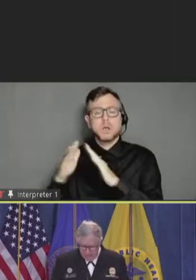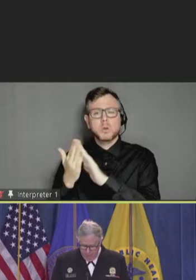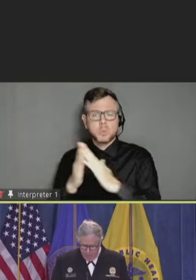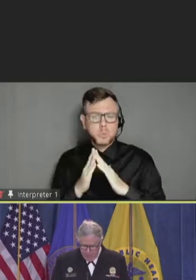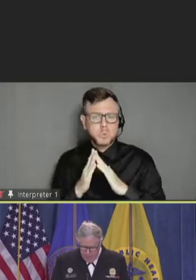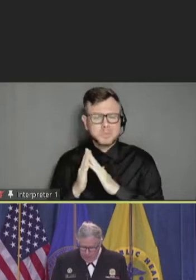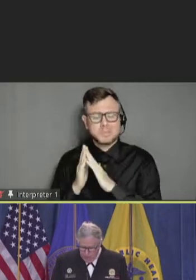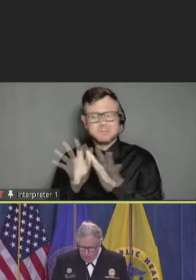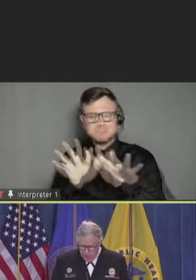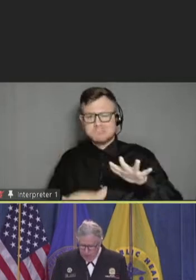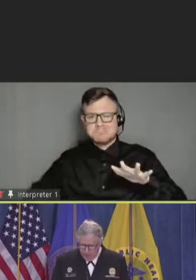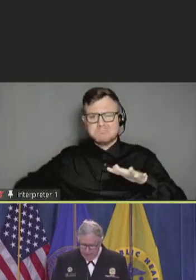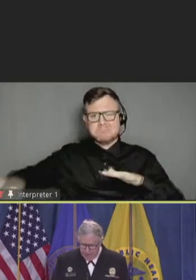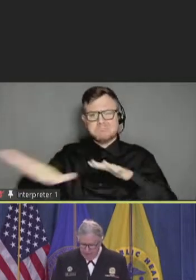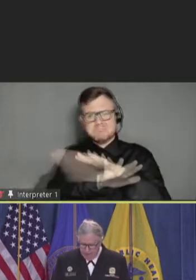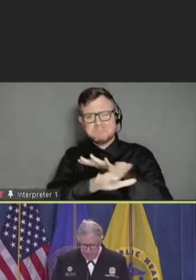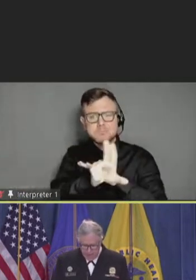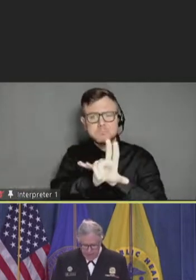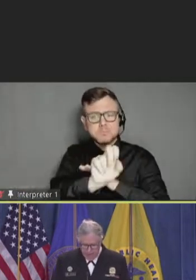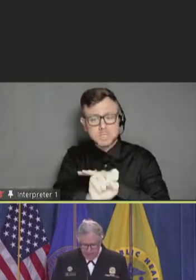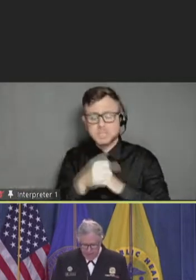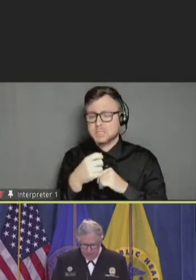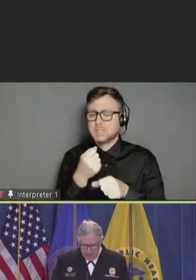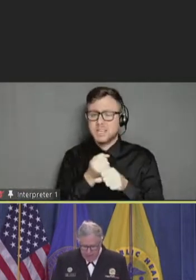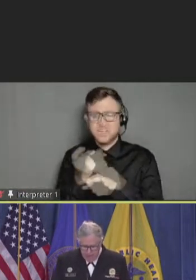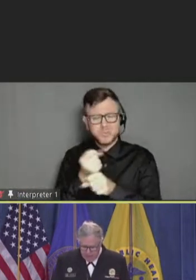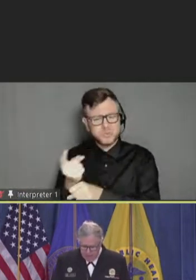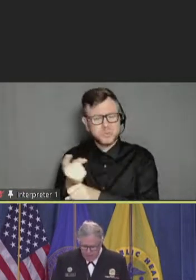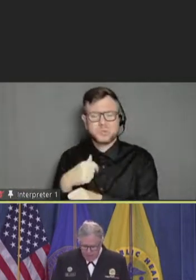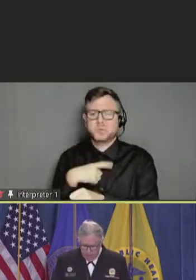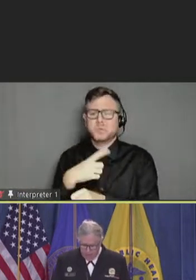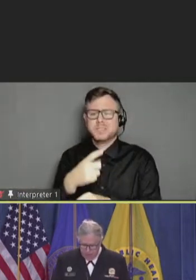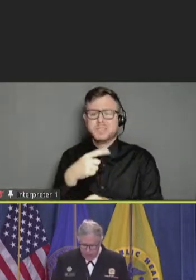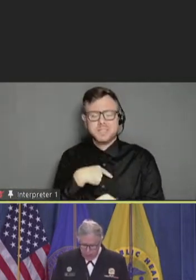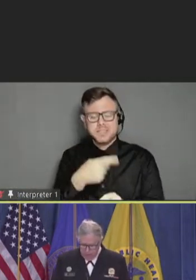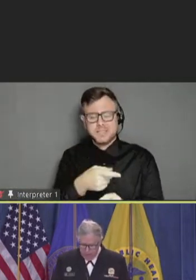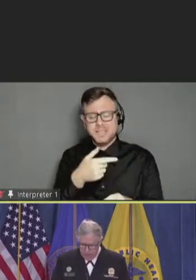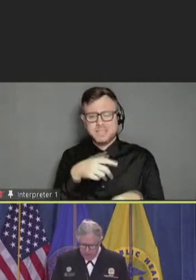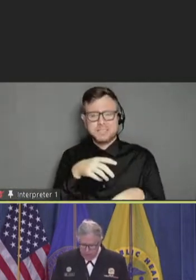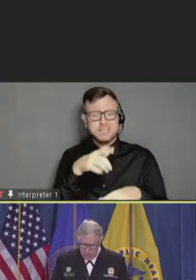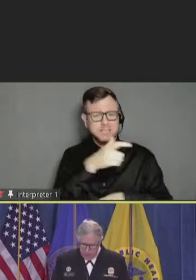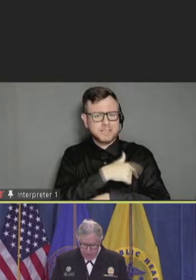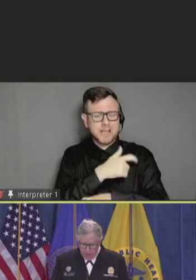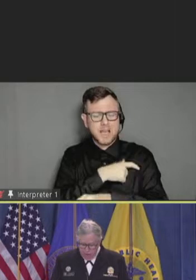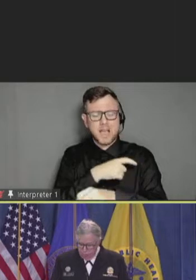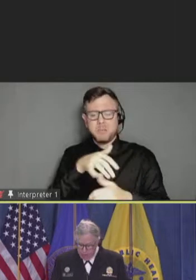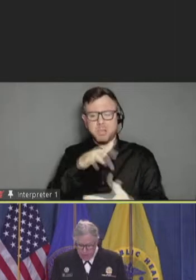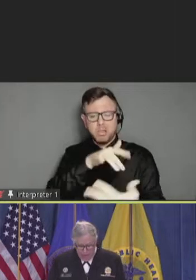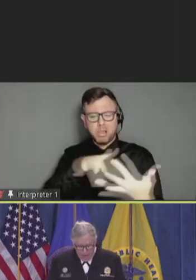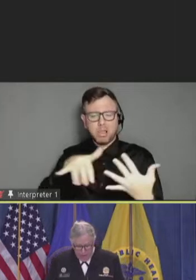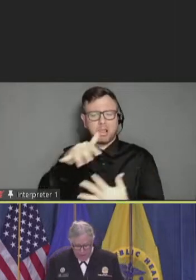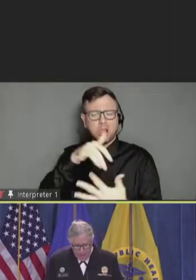Each year, the extent of these illnesses and the timing that the virus circulates in the committee -- in the communities varies.